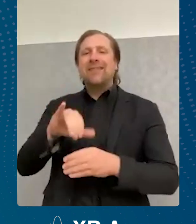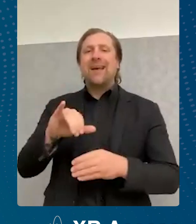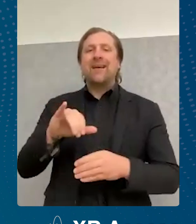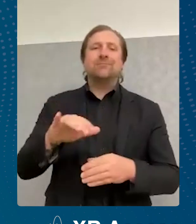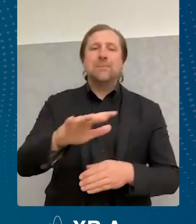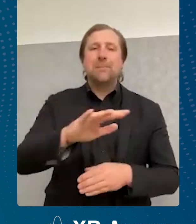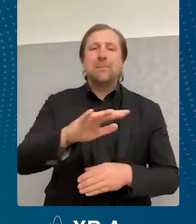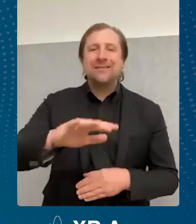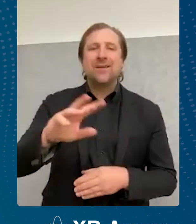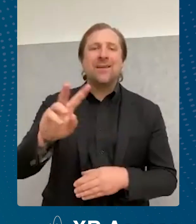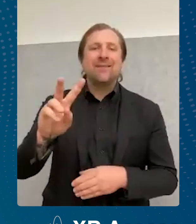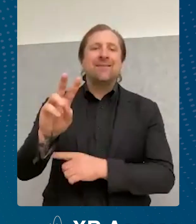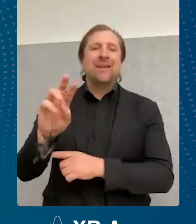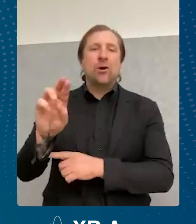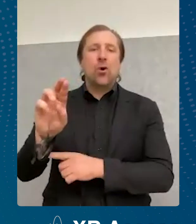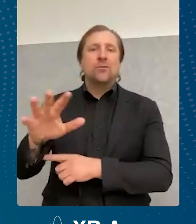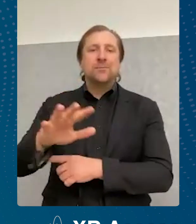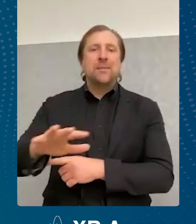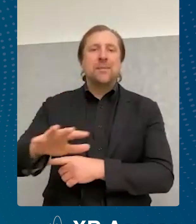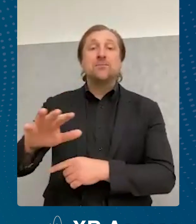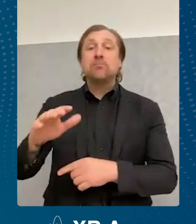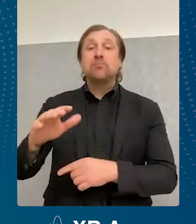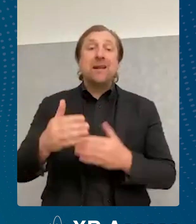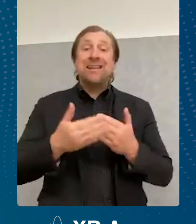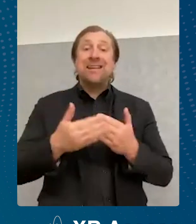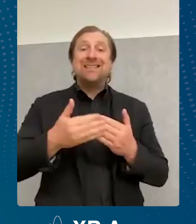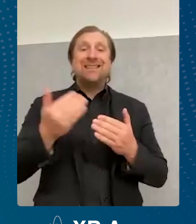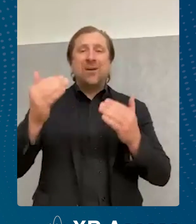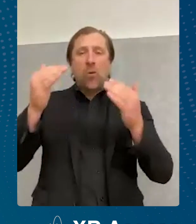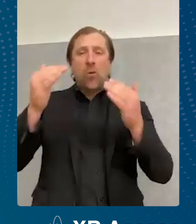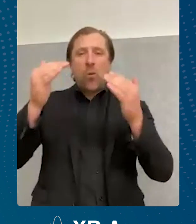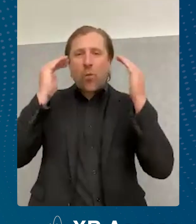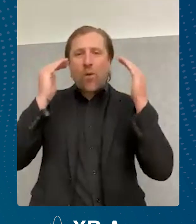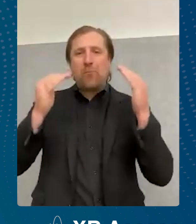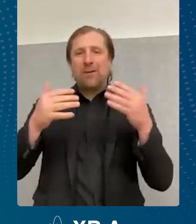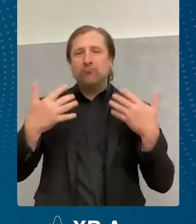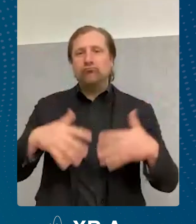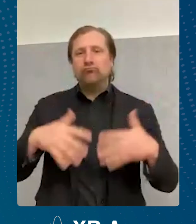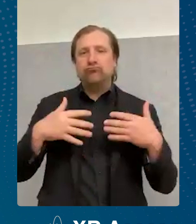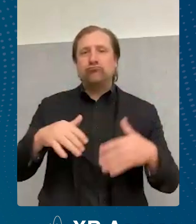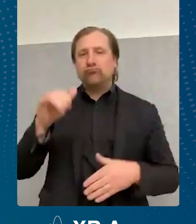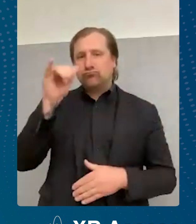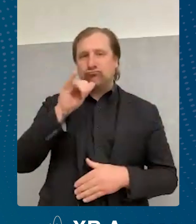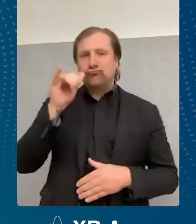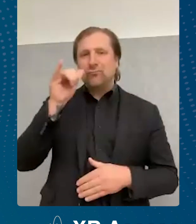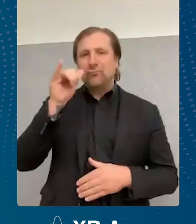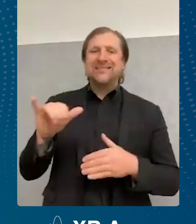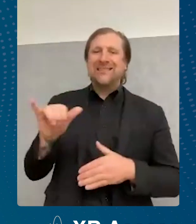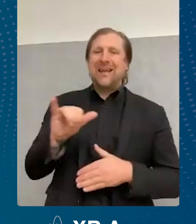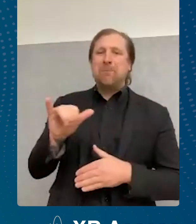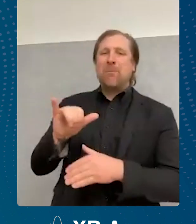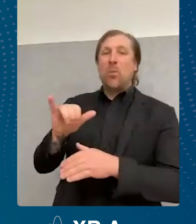but it also can easily get overwhelming. And same with the slavery history.